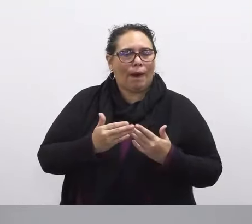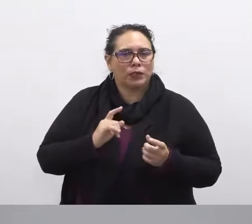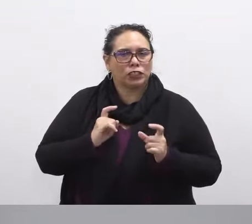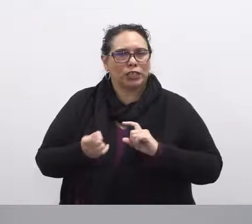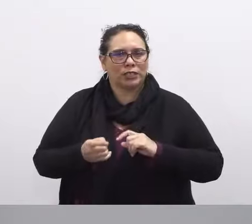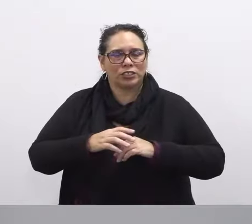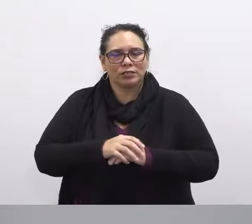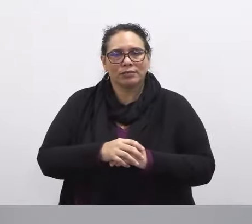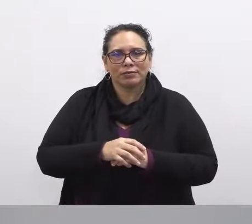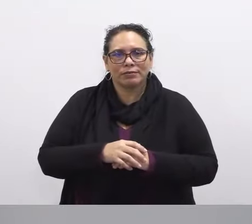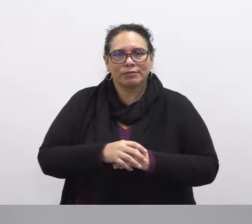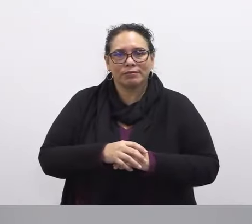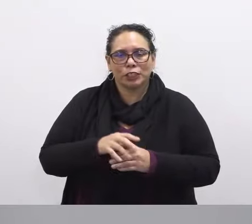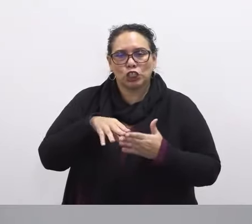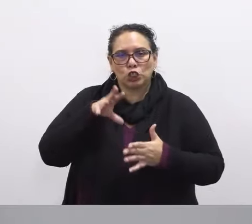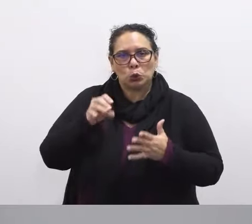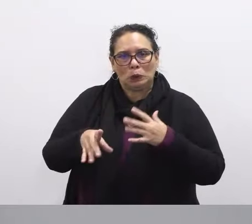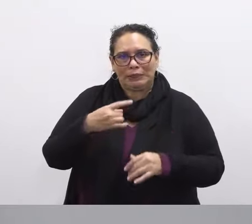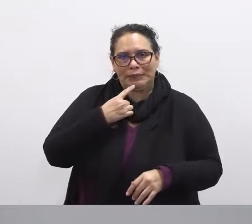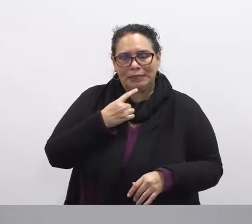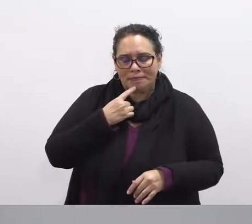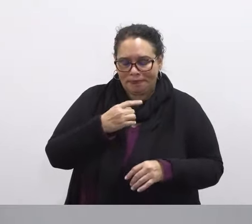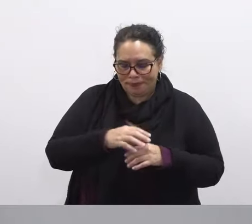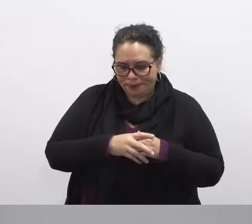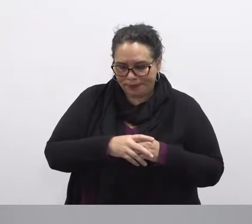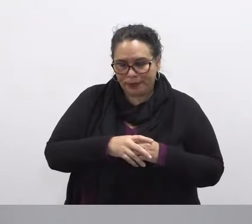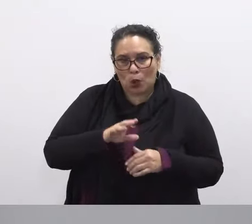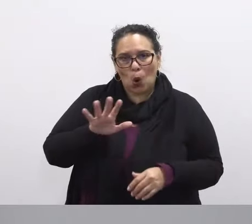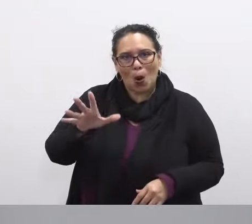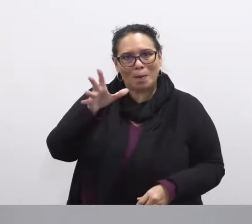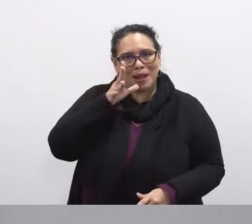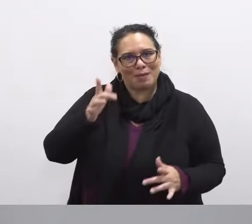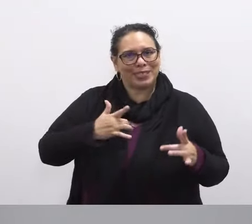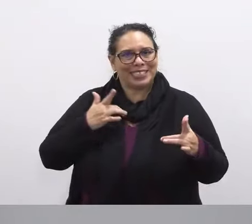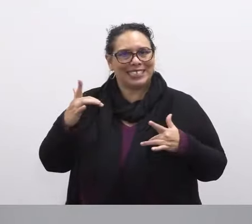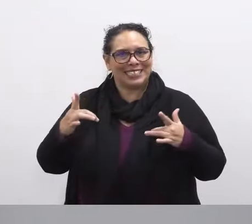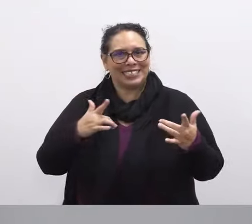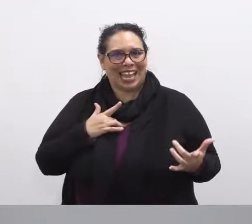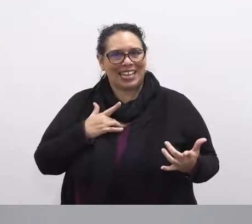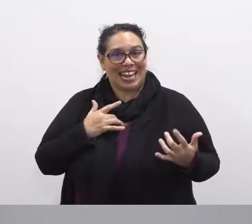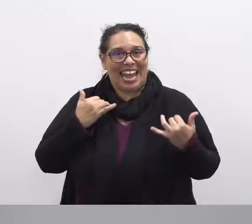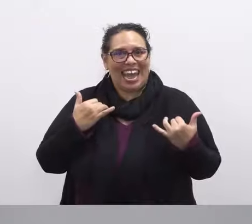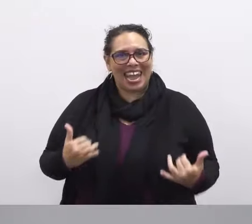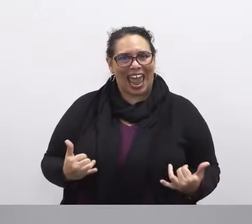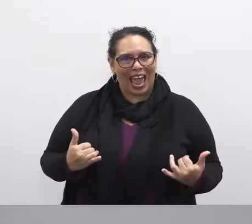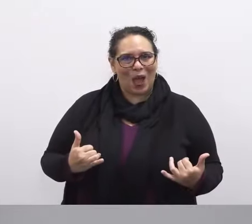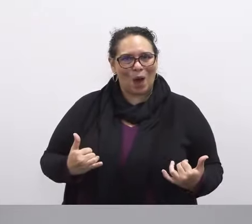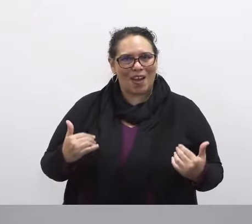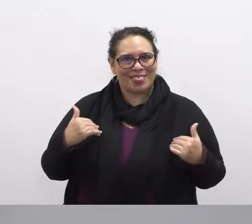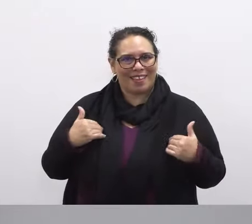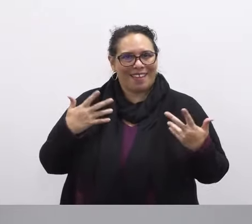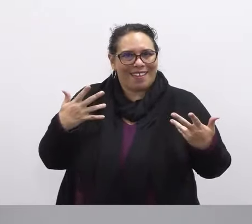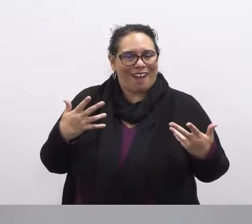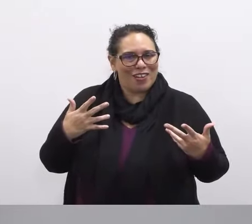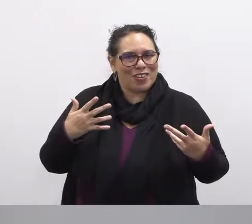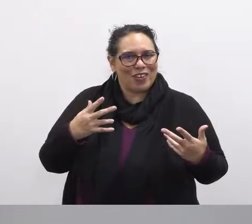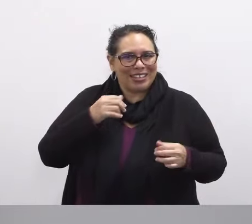And she said, highlighted that, her mom was excited about one of her siblings going to Jordan, all right?